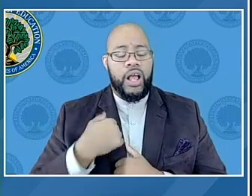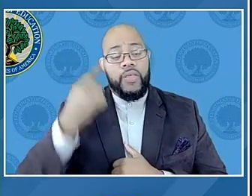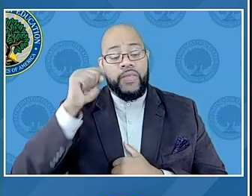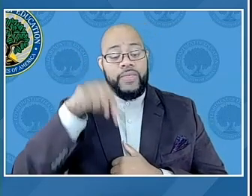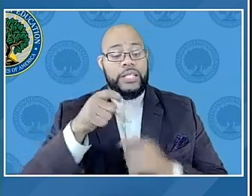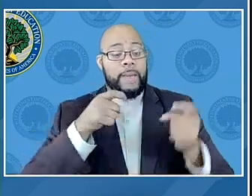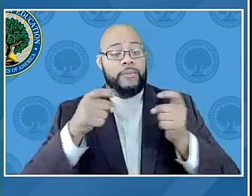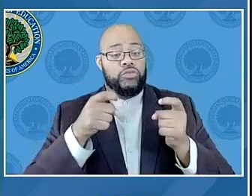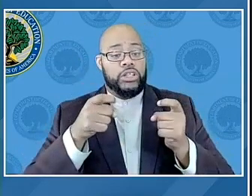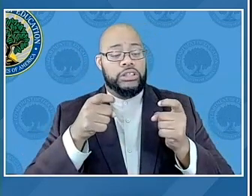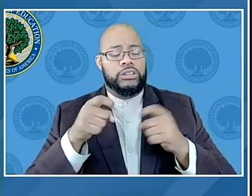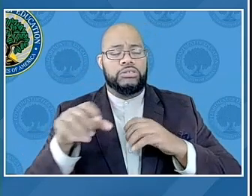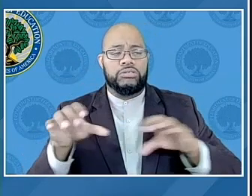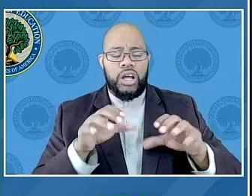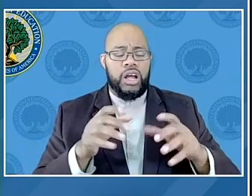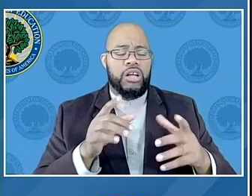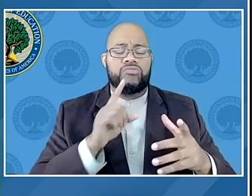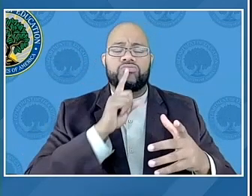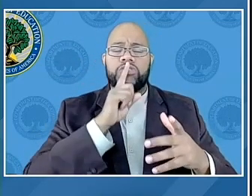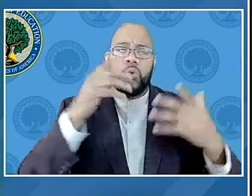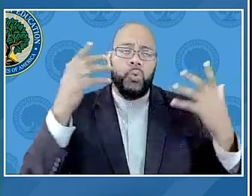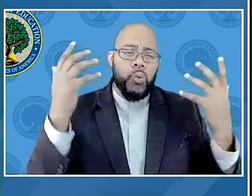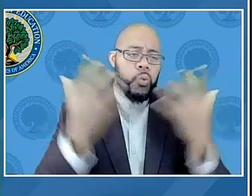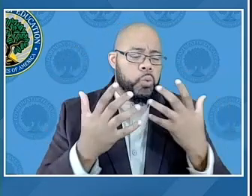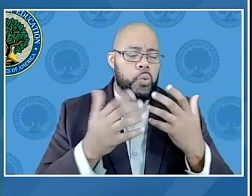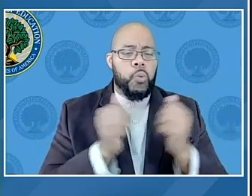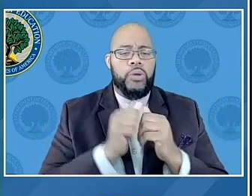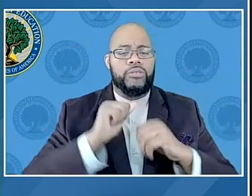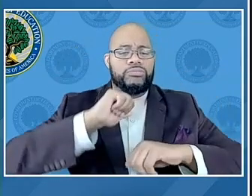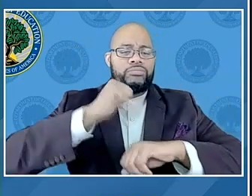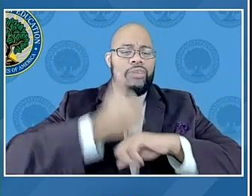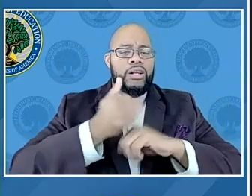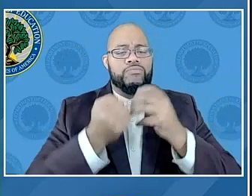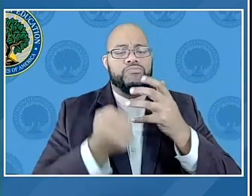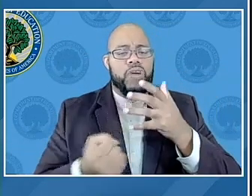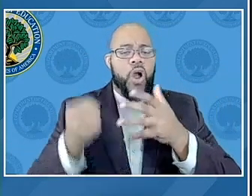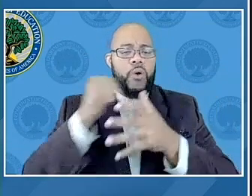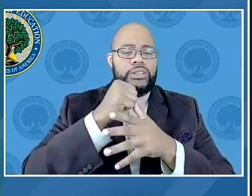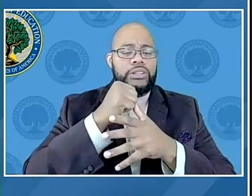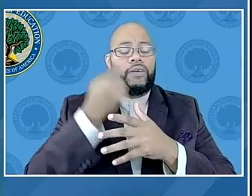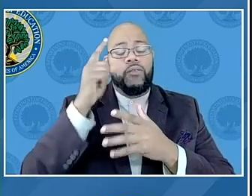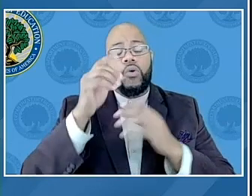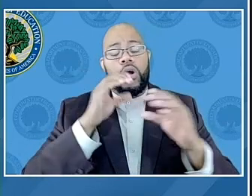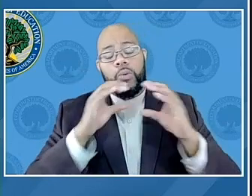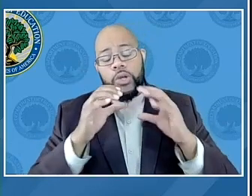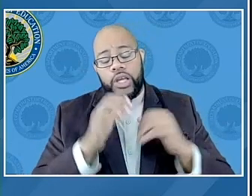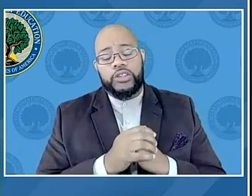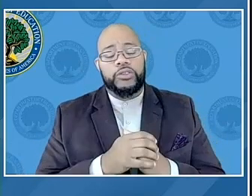done remarkable with setting priorities for communicating, for setting up